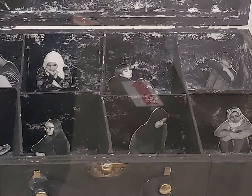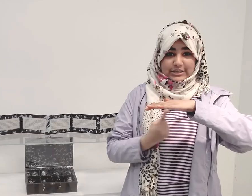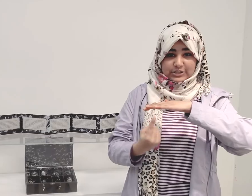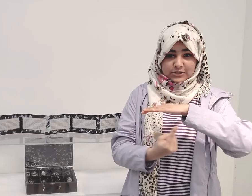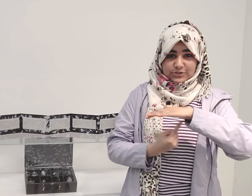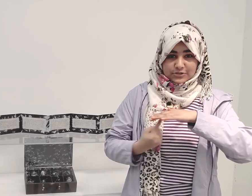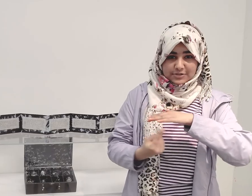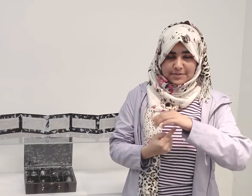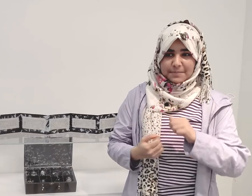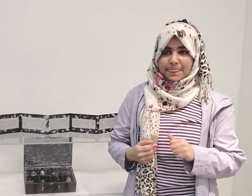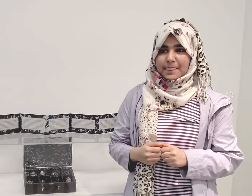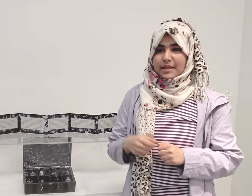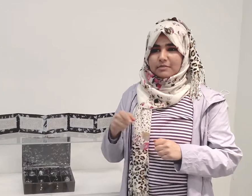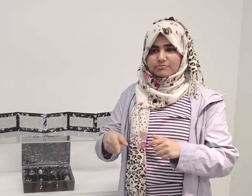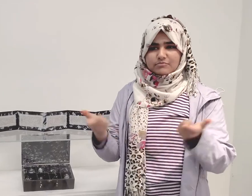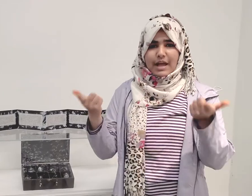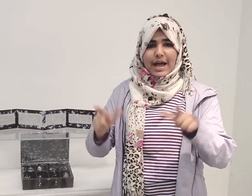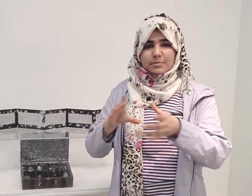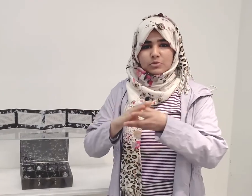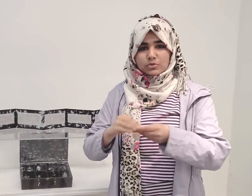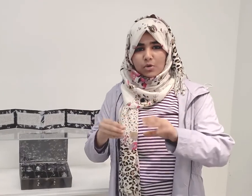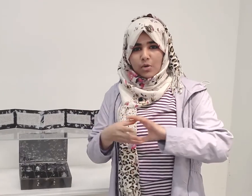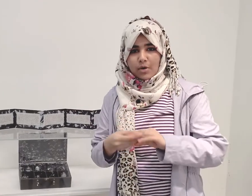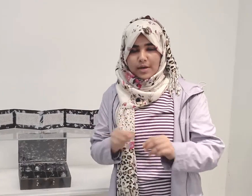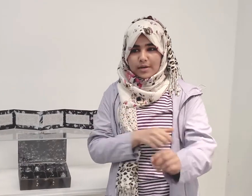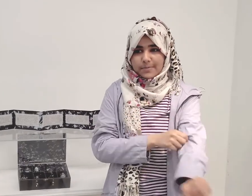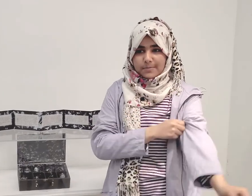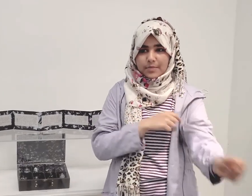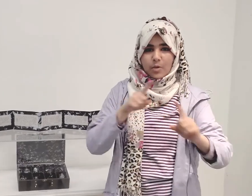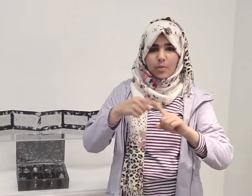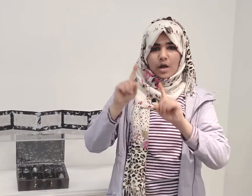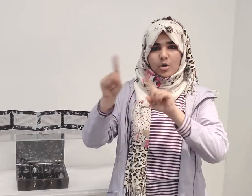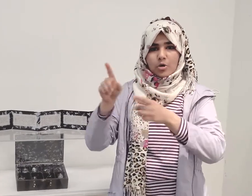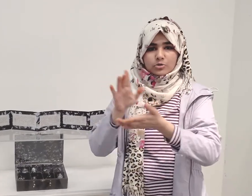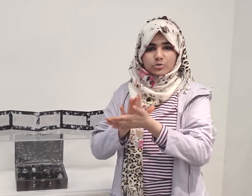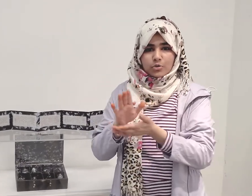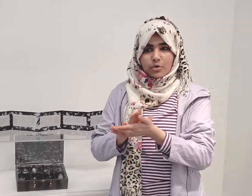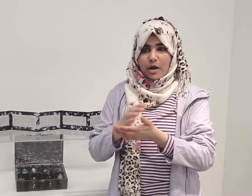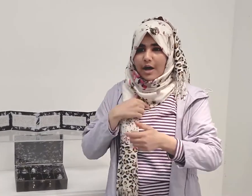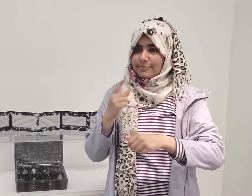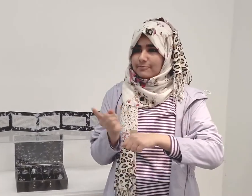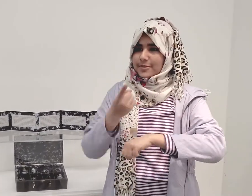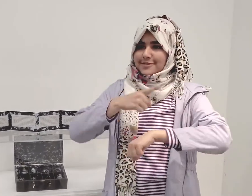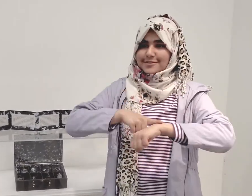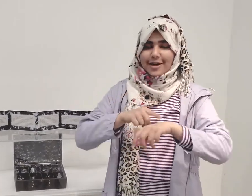The box is called "isolation." So, a story that happened is when I went to school for the first time,